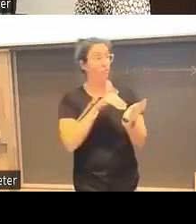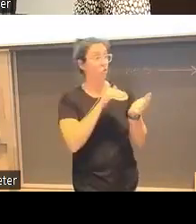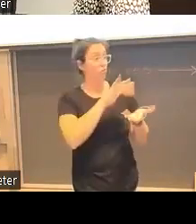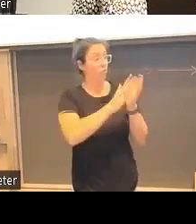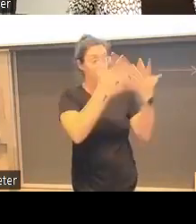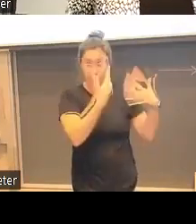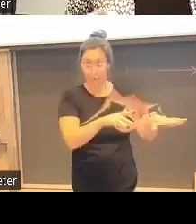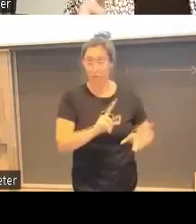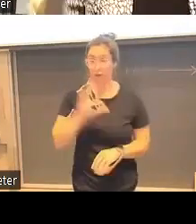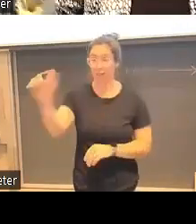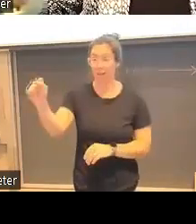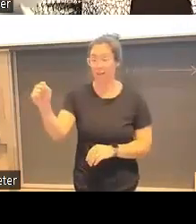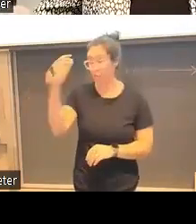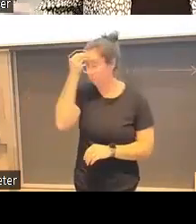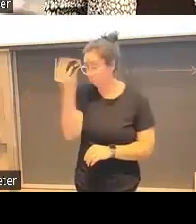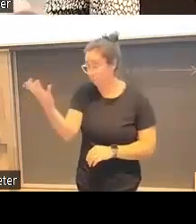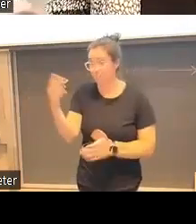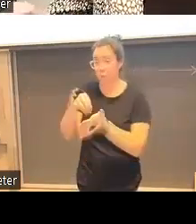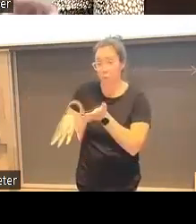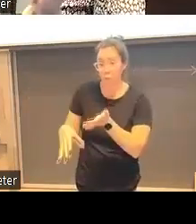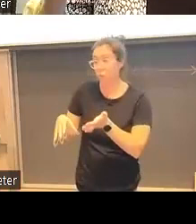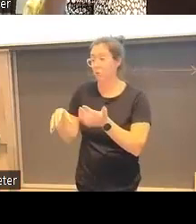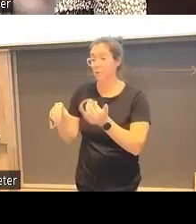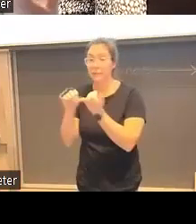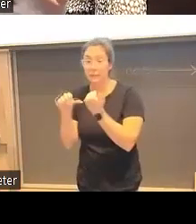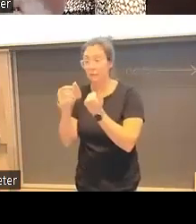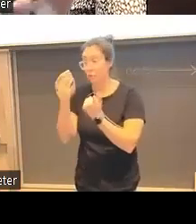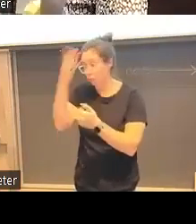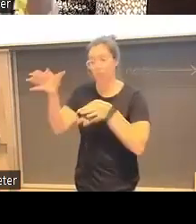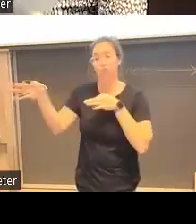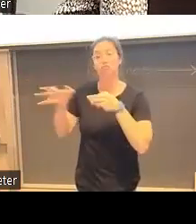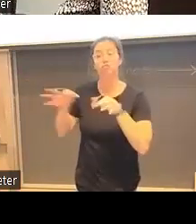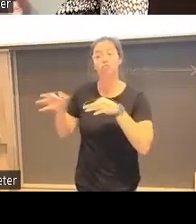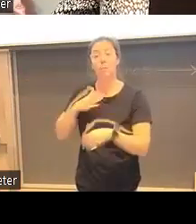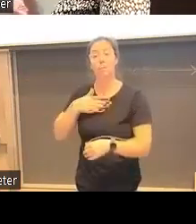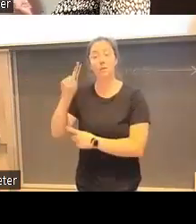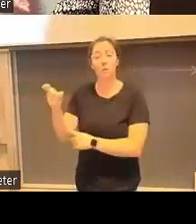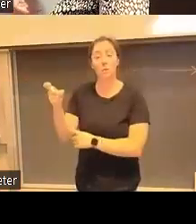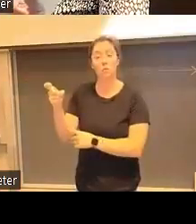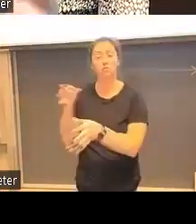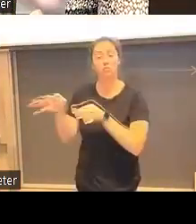can tell a medical student or a research assistant exactly what their diagnosis and treatment plan is